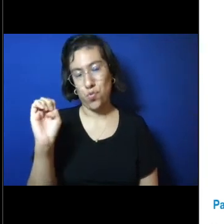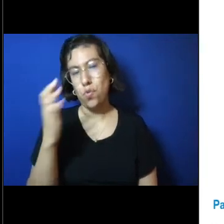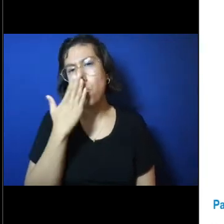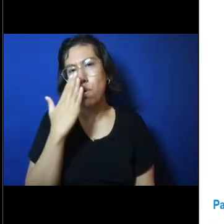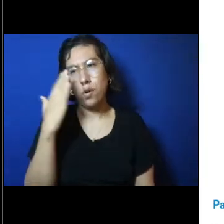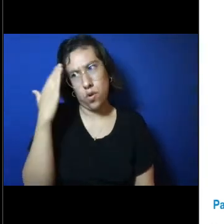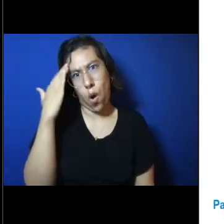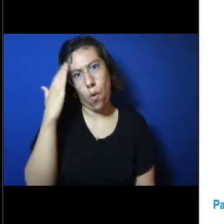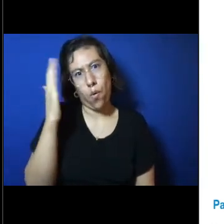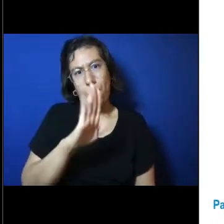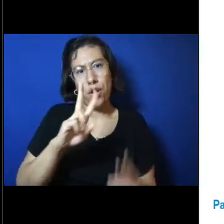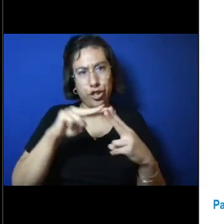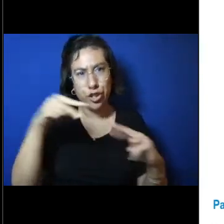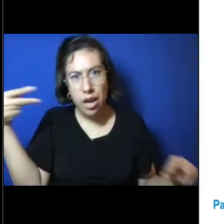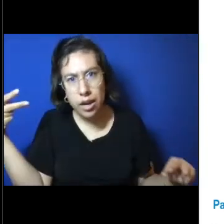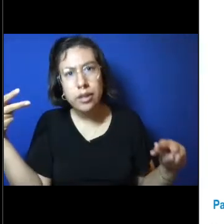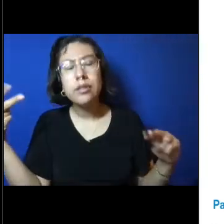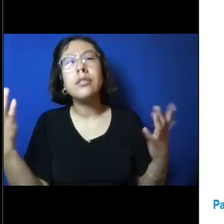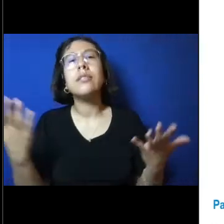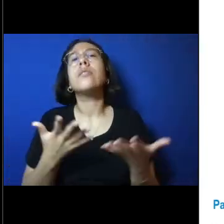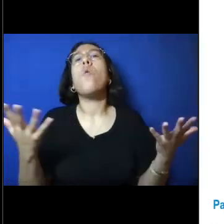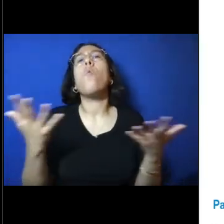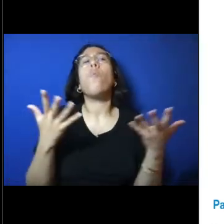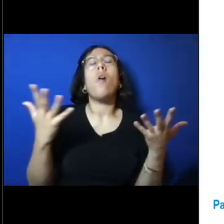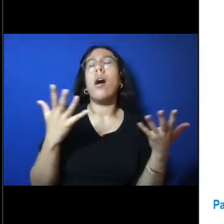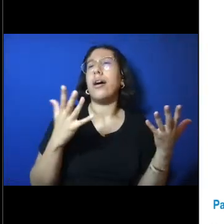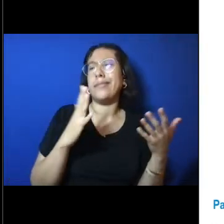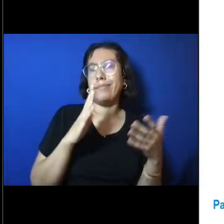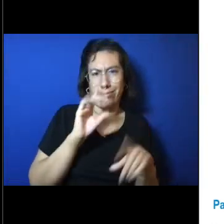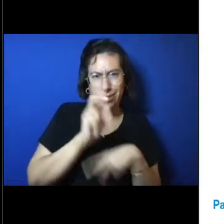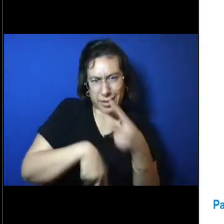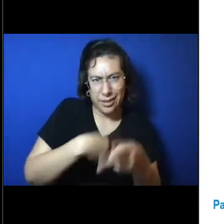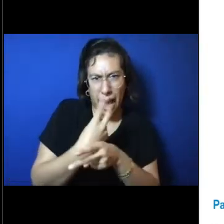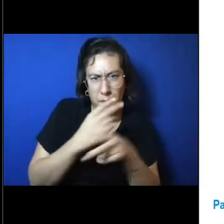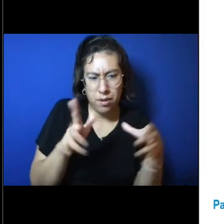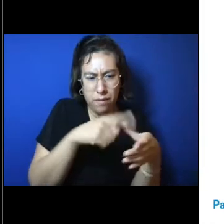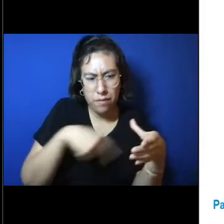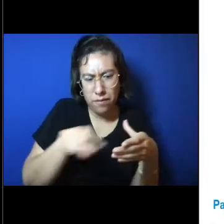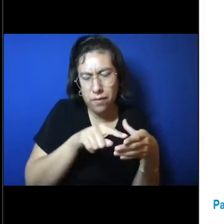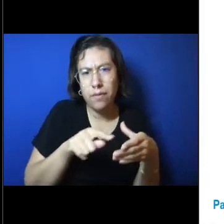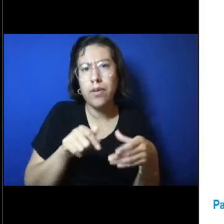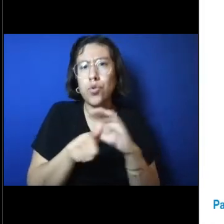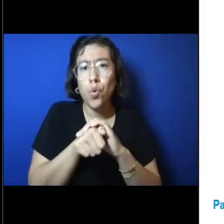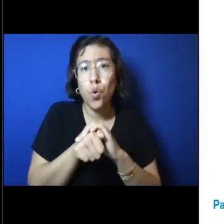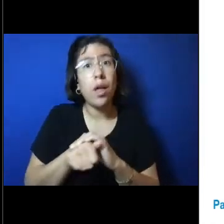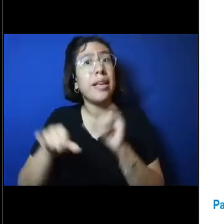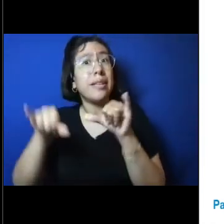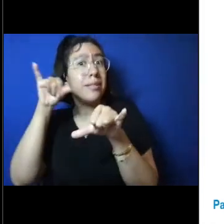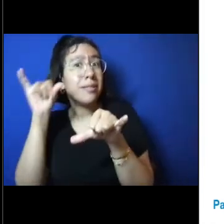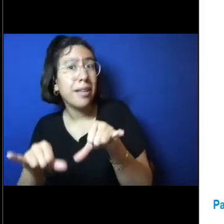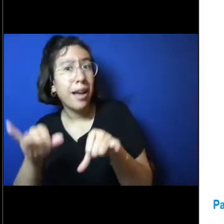So we can tell what part of the population they are. Did they nest in Florida? Did they nest in some other part of America?